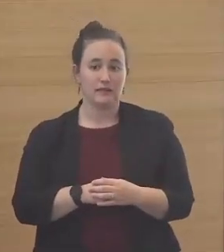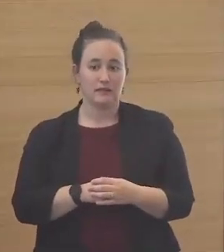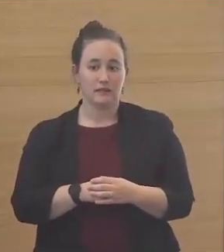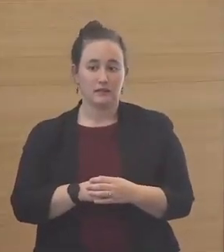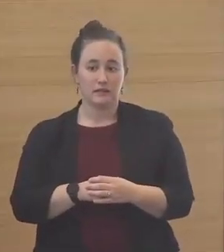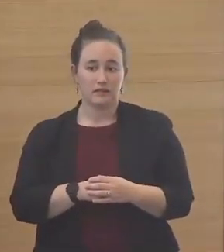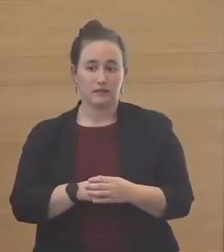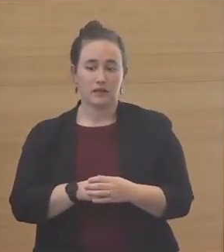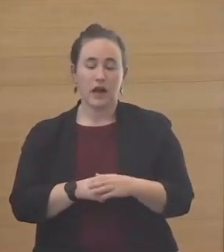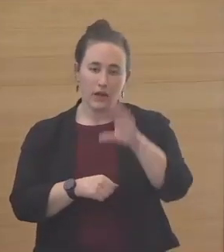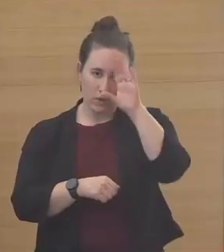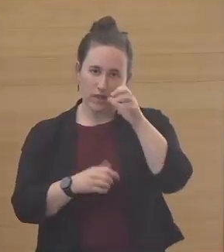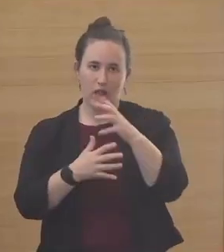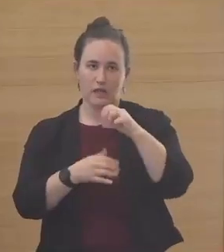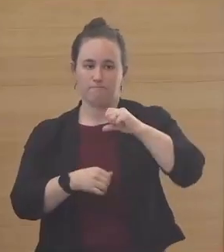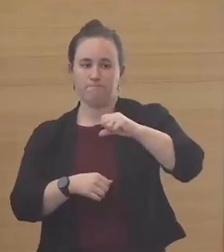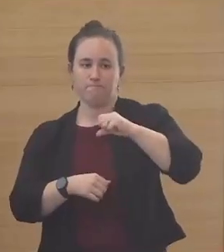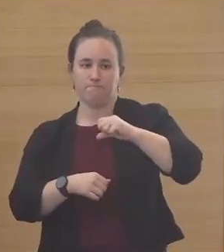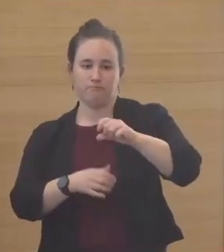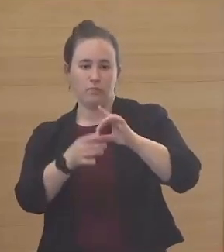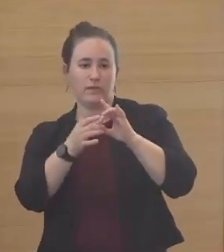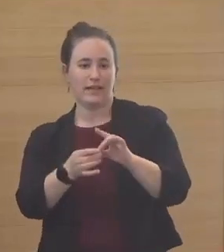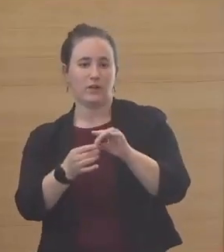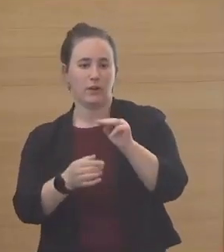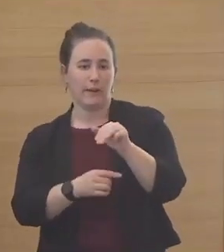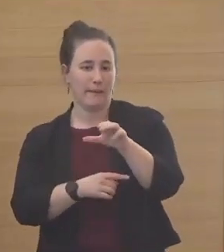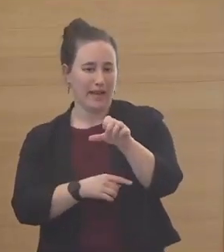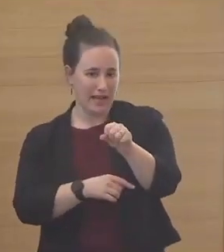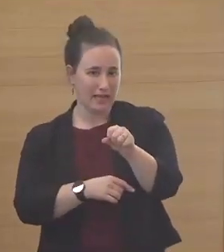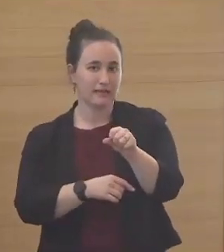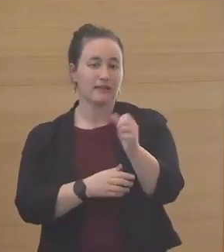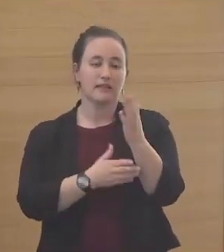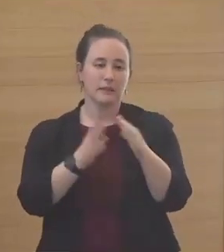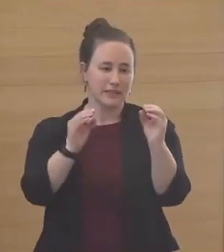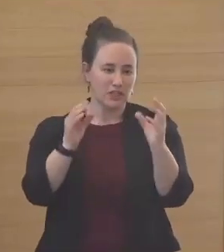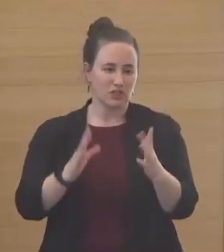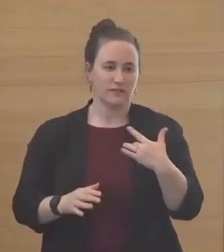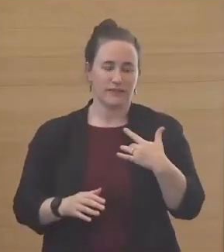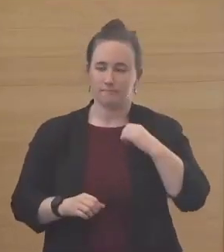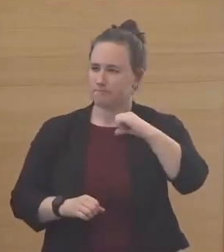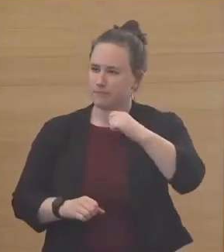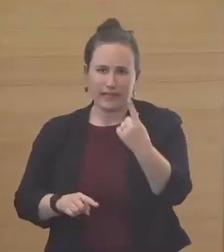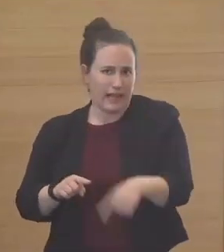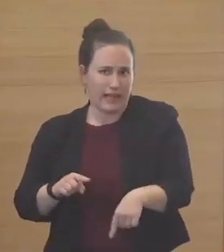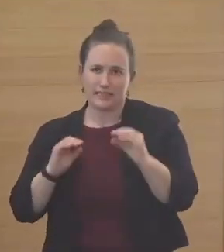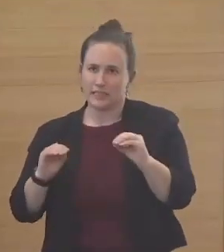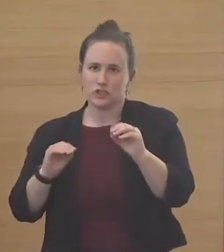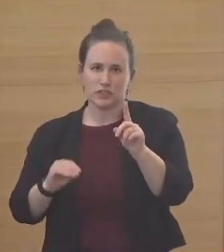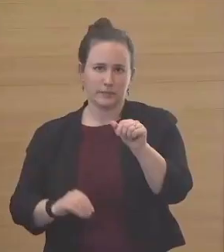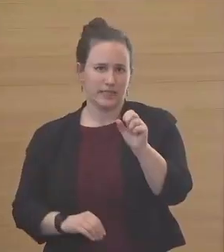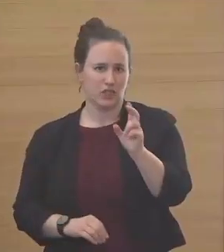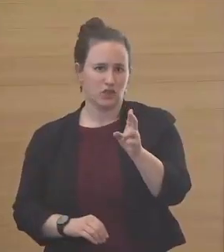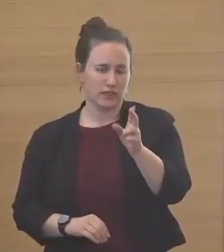pushback from teachers. Yea,